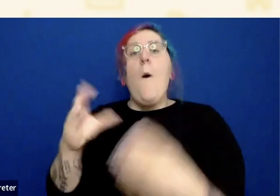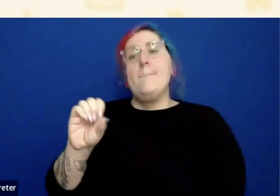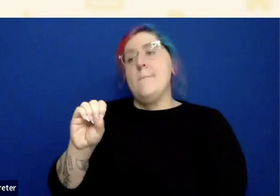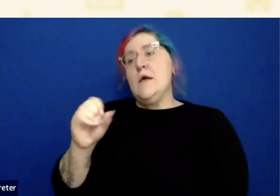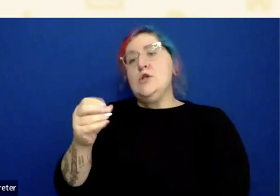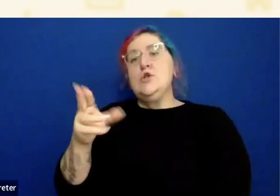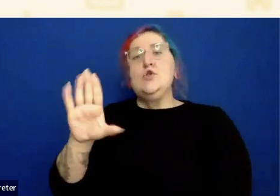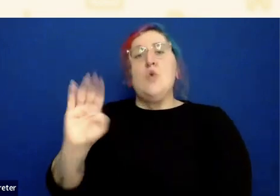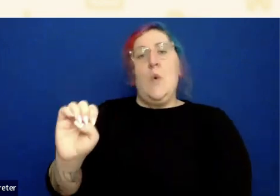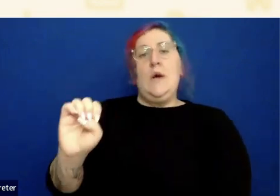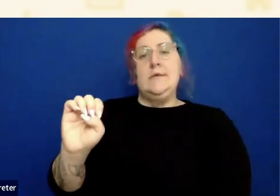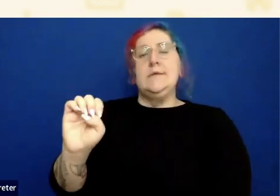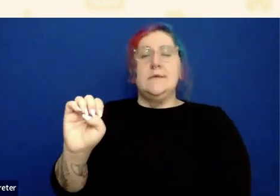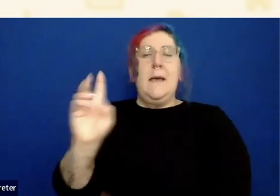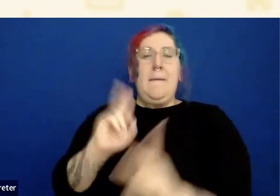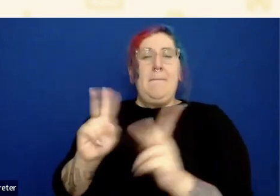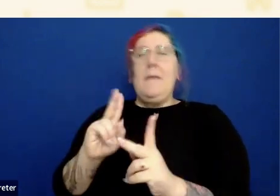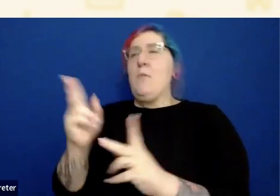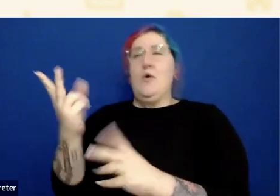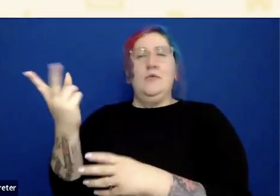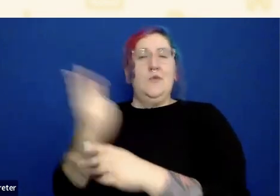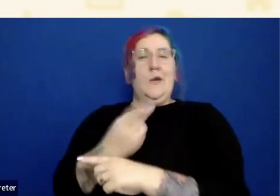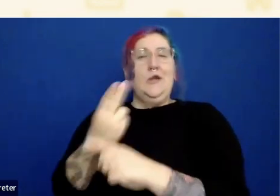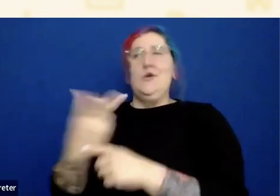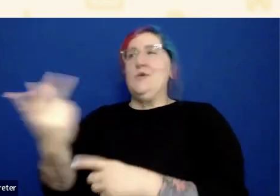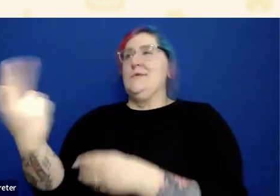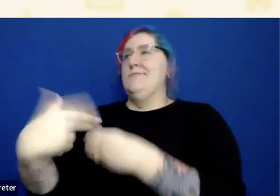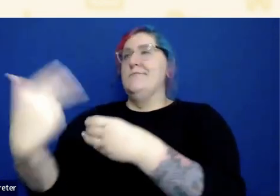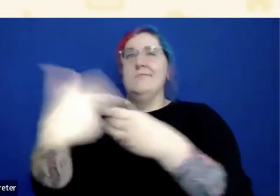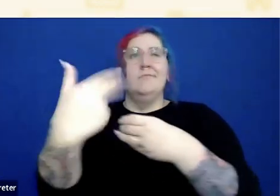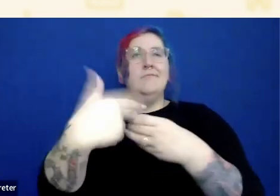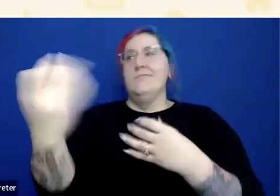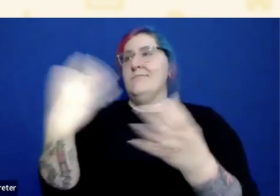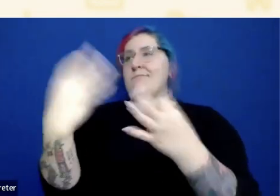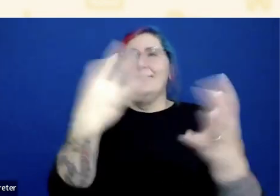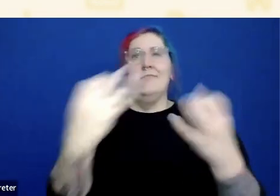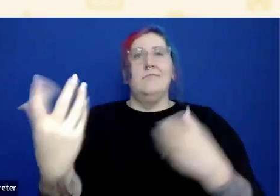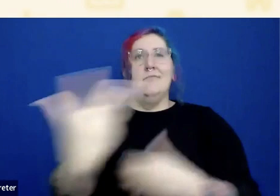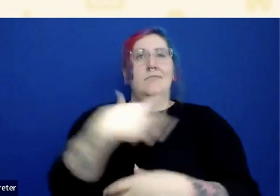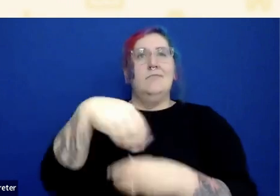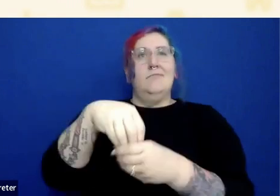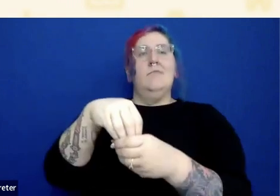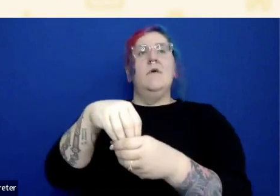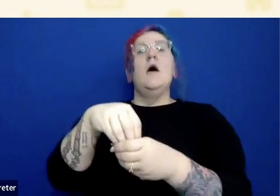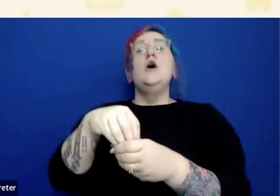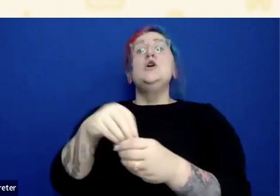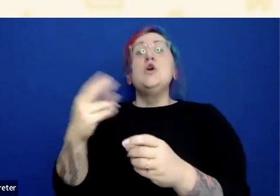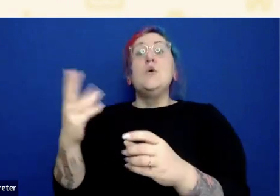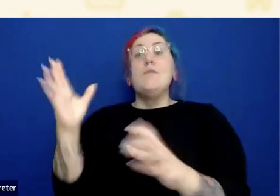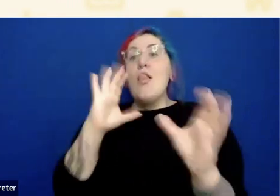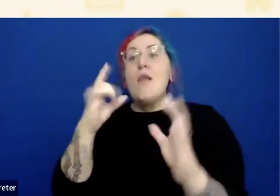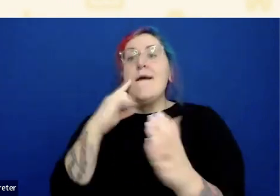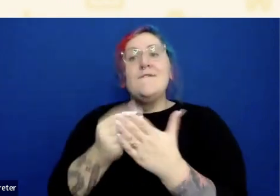to help people contributing to the accessibility of WordPress. So that's another way of approaching this funding thing,